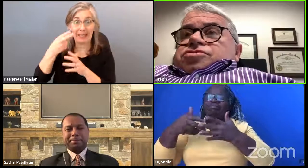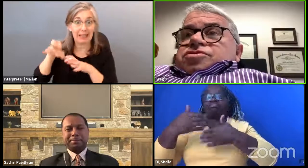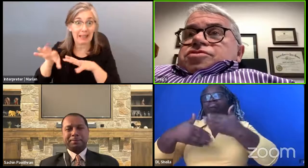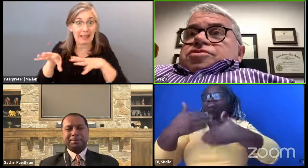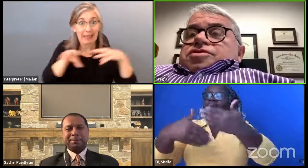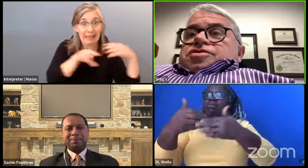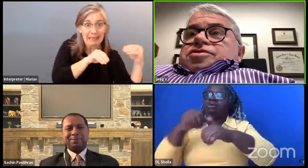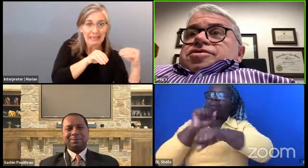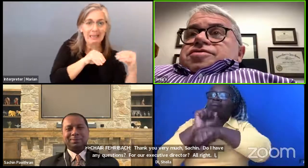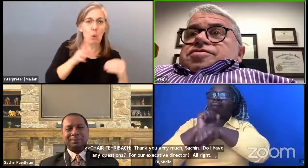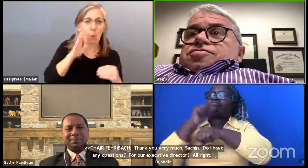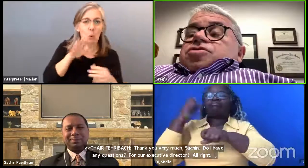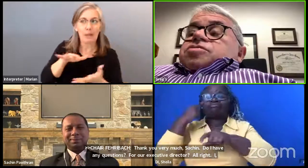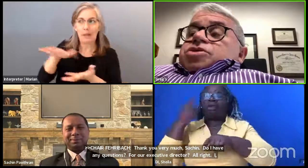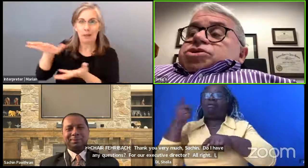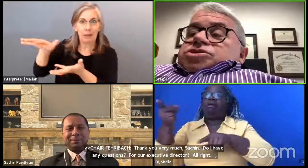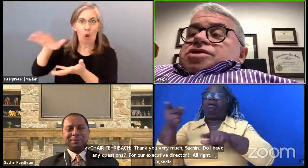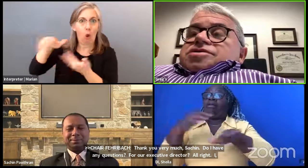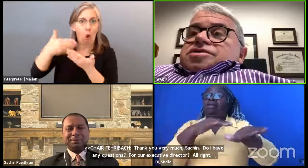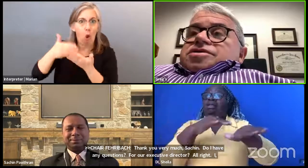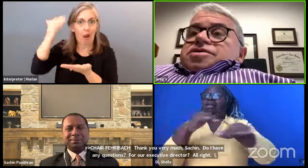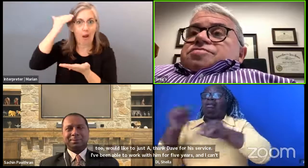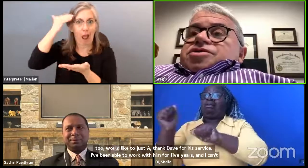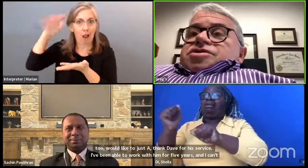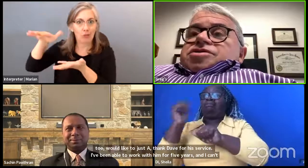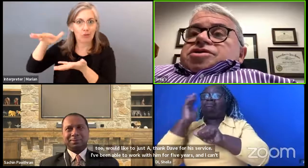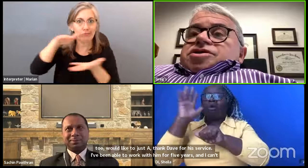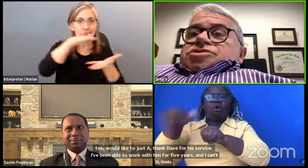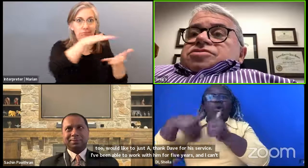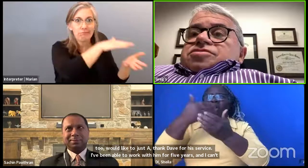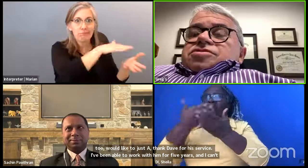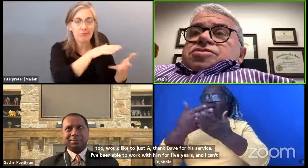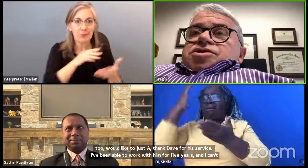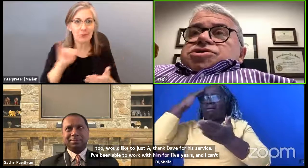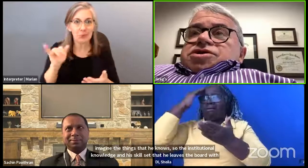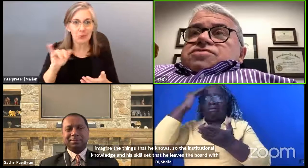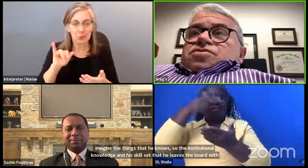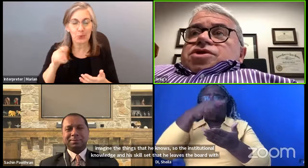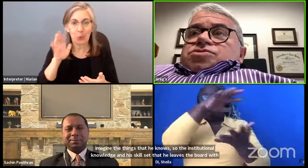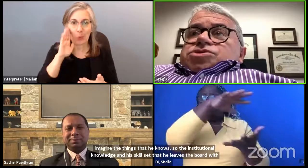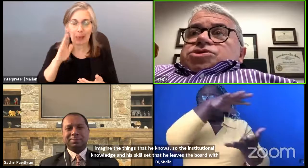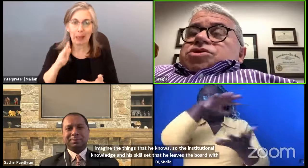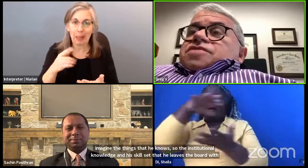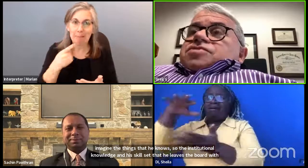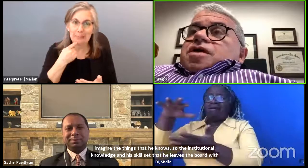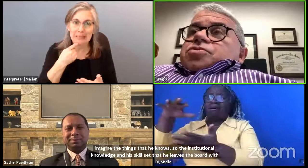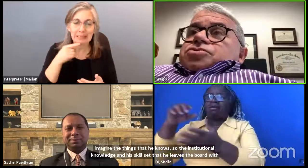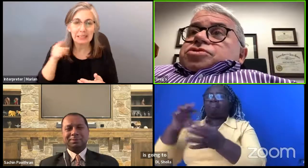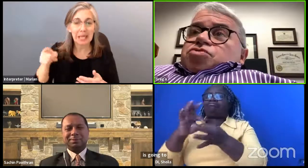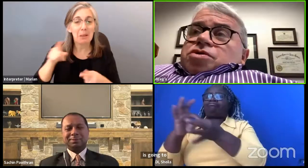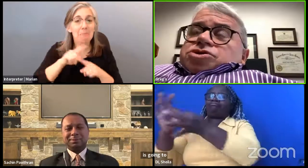we're going to miss that. But I think as our Executive Director says, it will give an opportunity as well as Dave